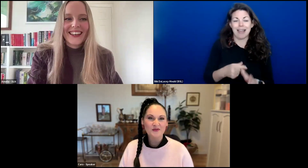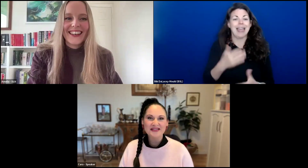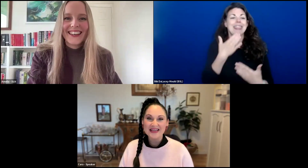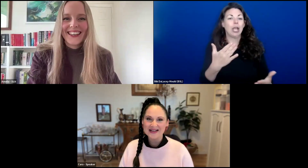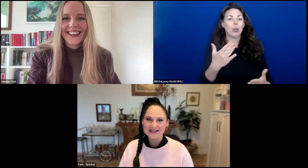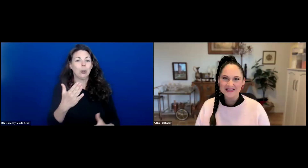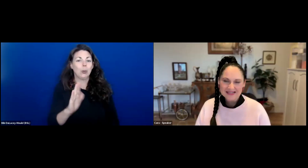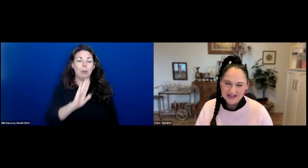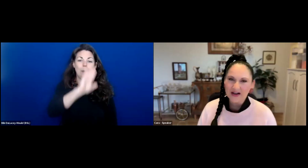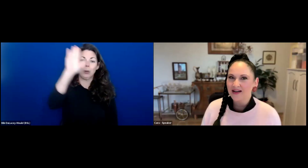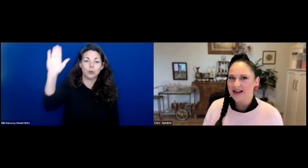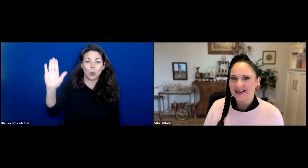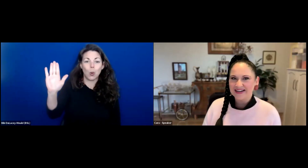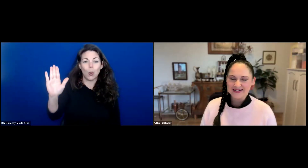Buenos dias. Sabah al-khair.